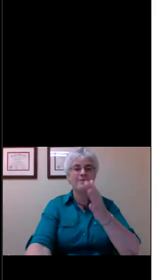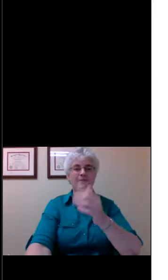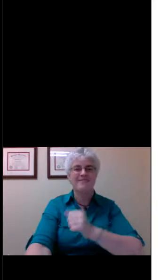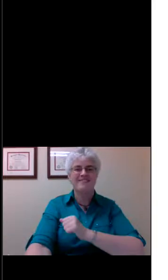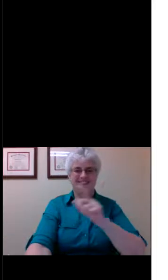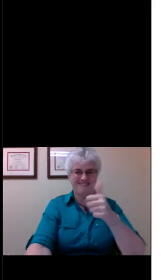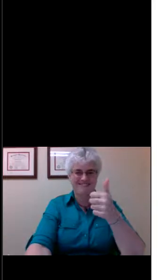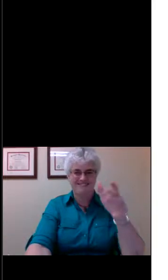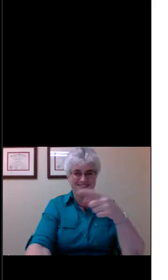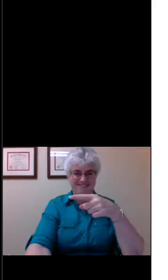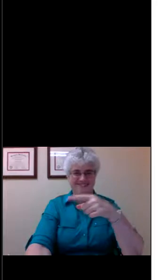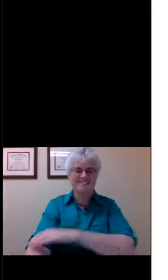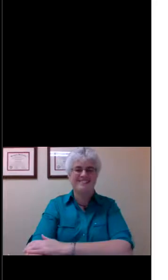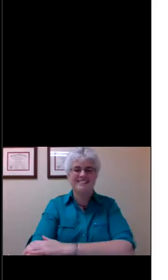Go ahead and advance the slide.